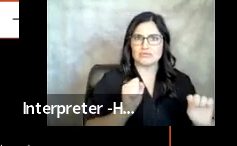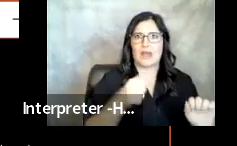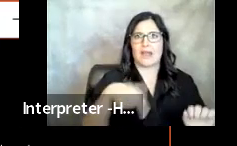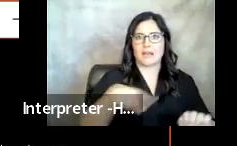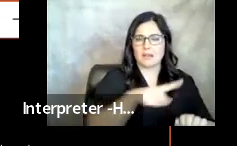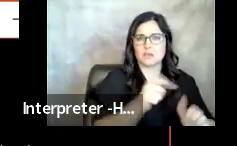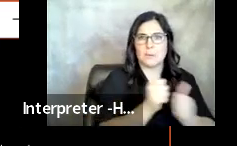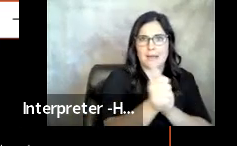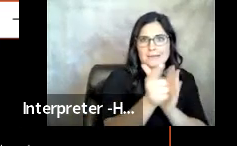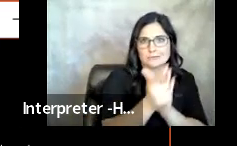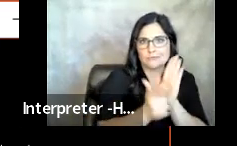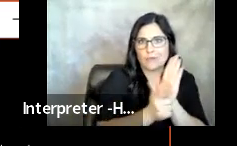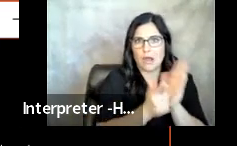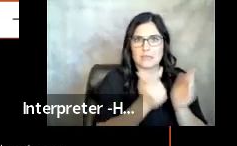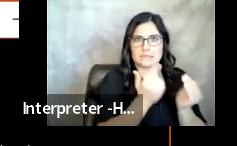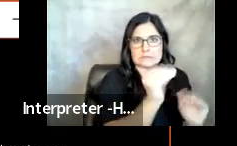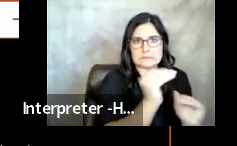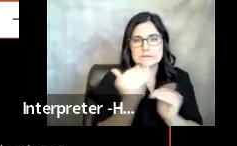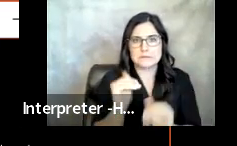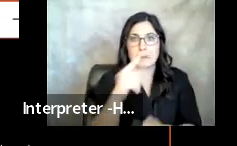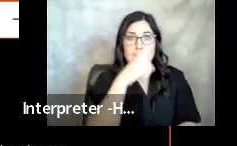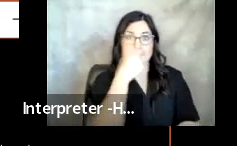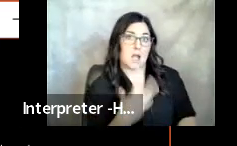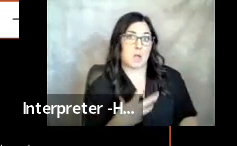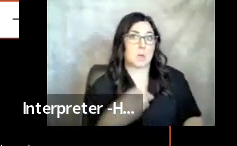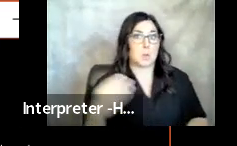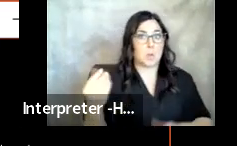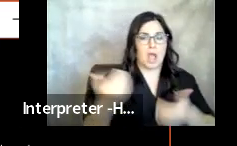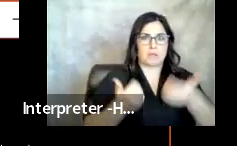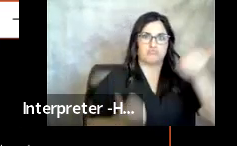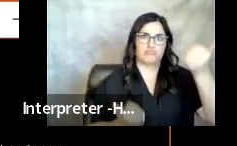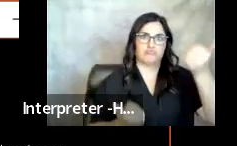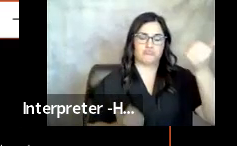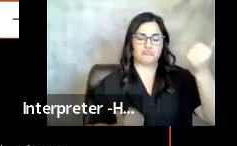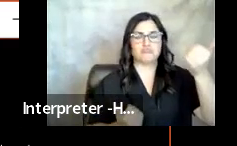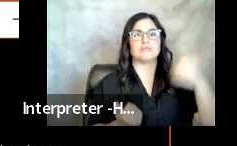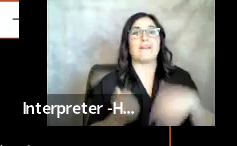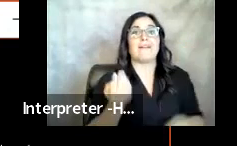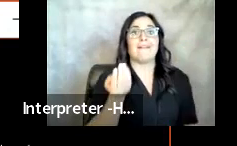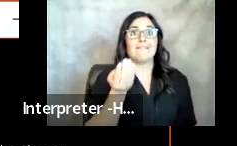saying, we want to treat black and white people unequally. The 14th Amendment said.